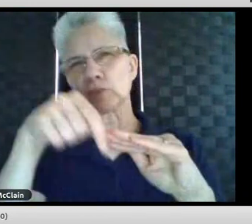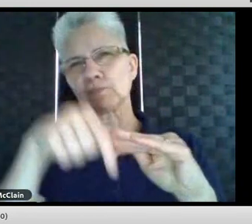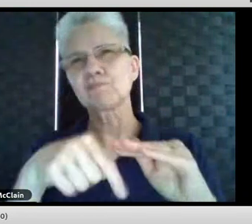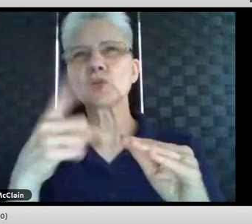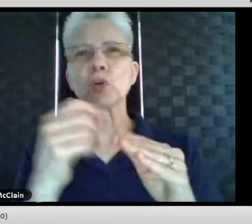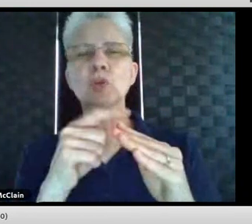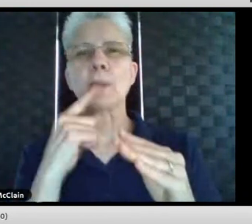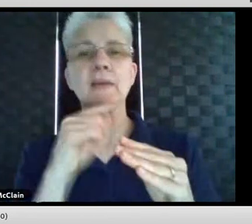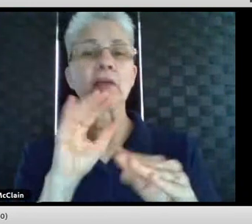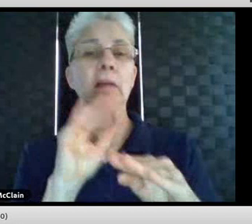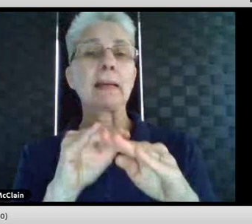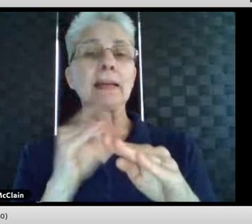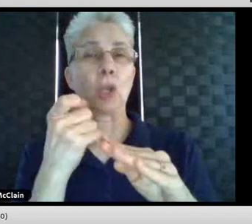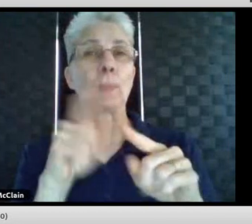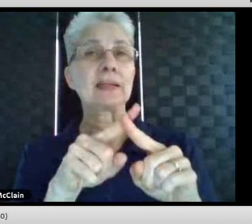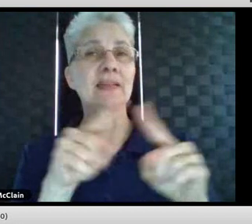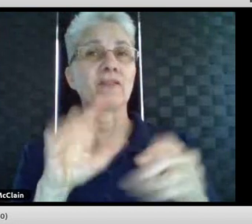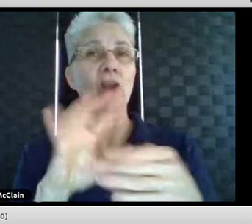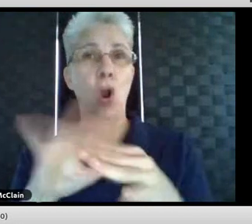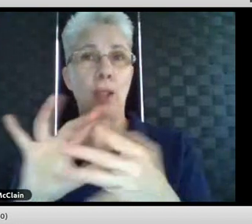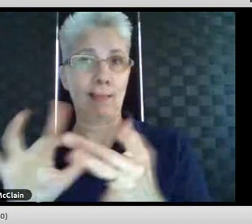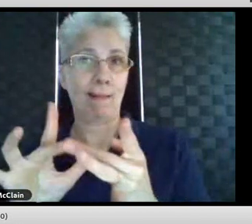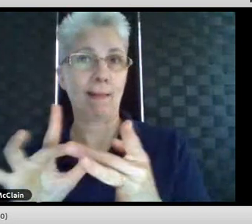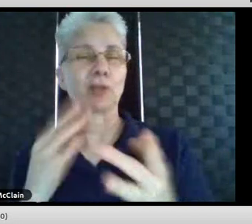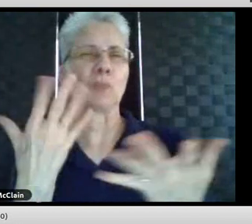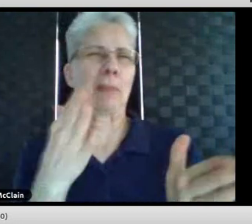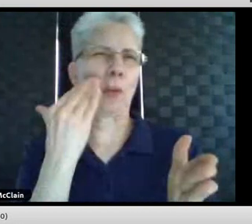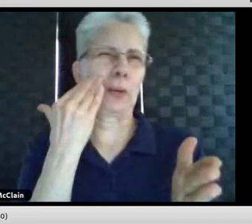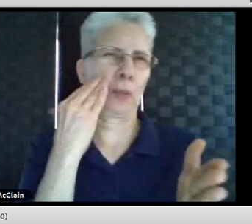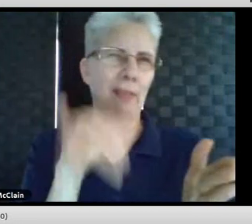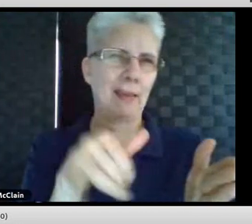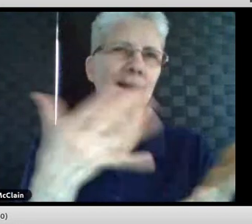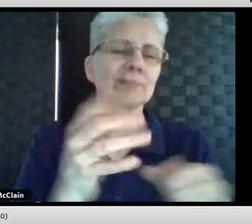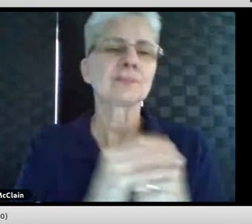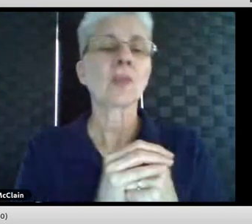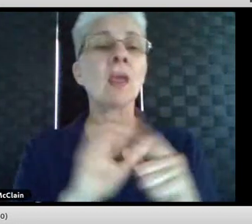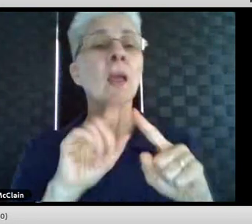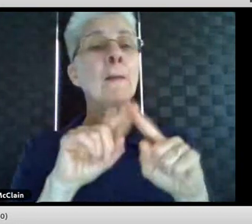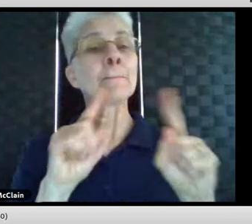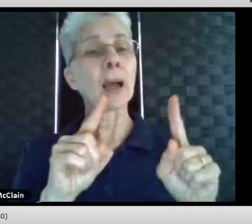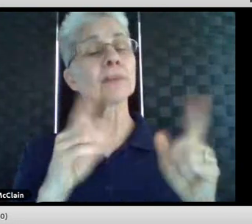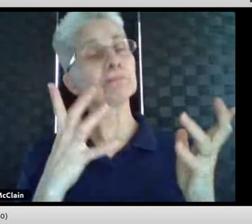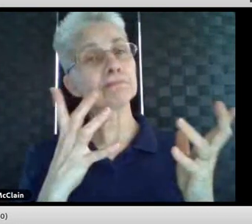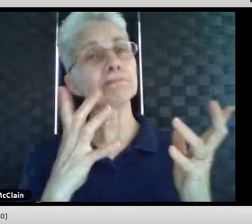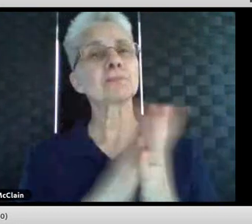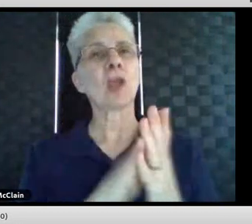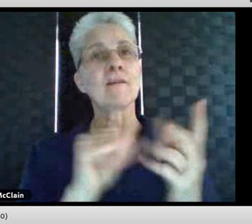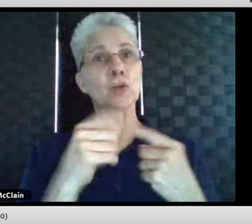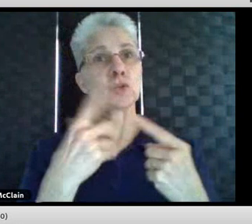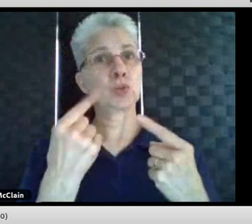that it's already a little bit different, but you probably know that already. So the first thing you want to do is reassure your patron